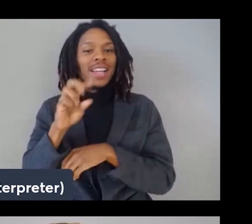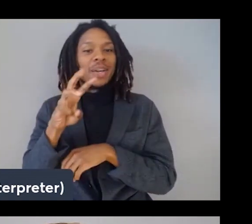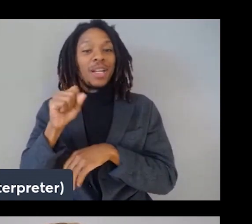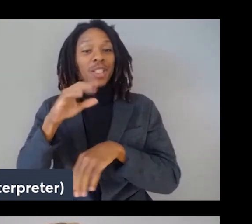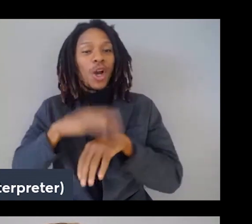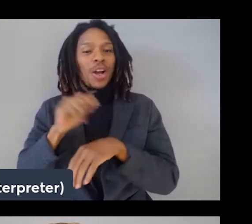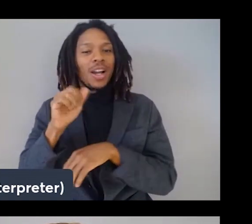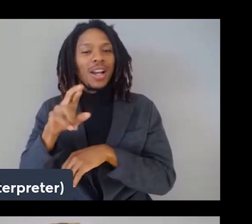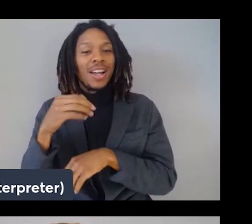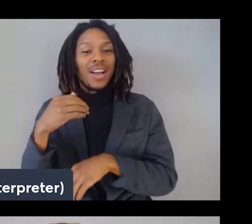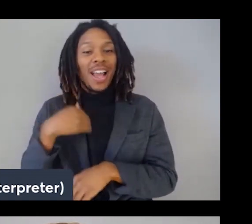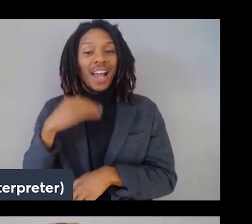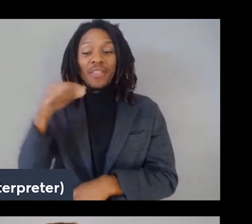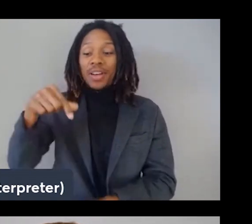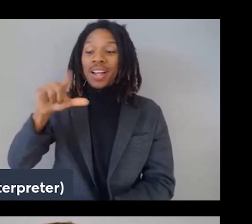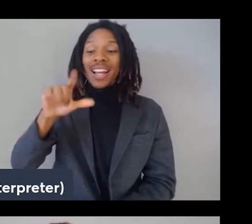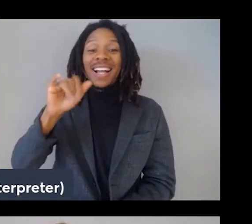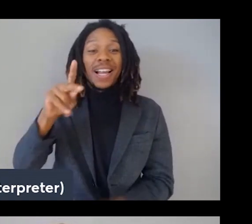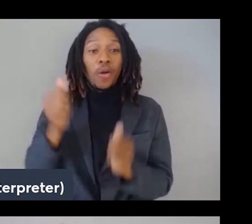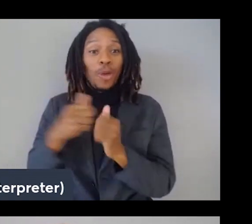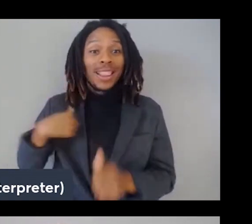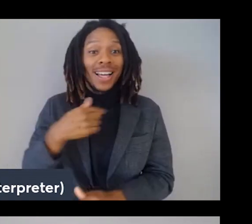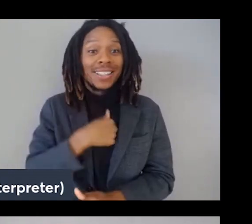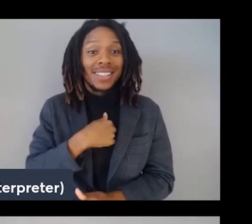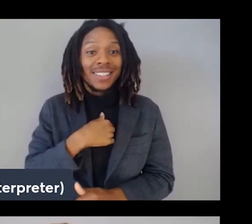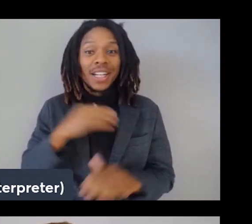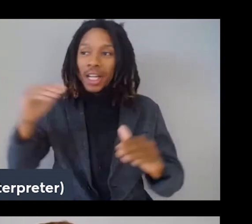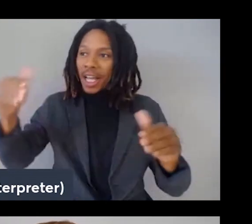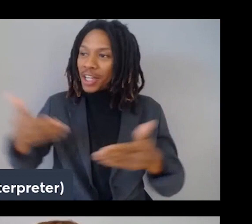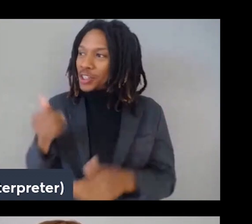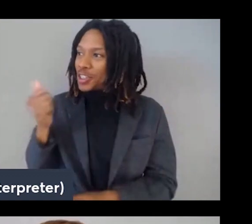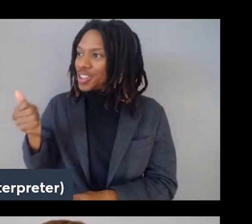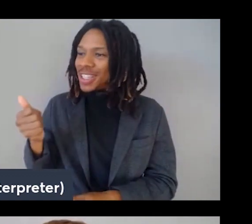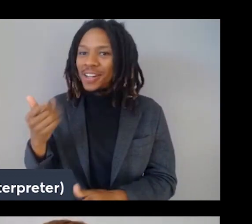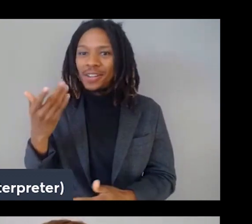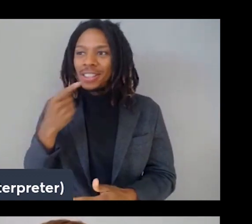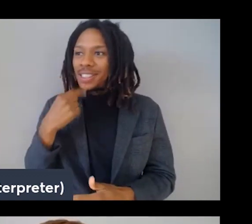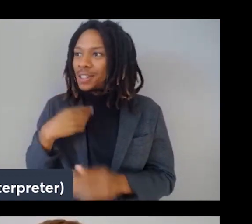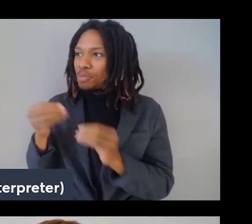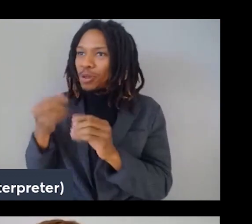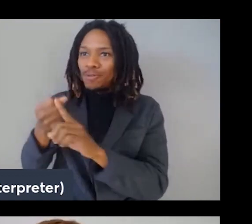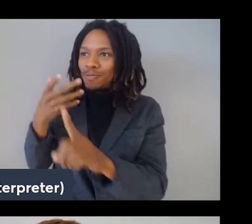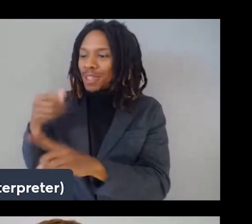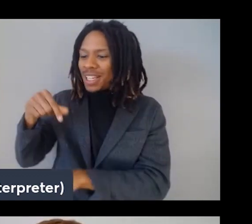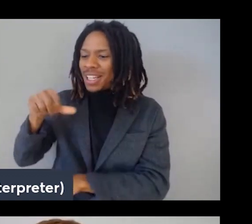We've got Qlik with us. Please introduce yourself, tell us more about Qlik,